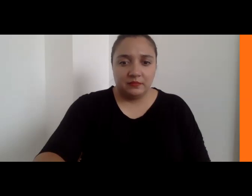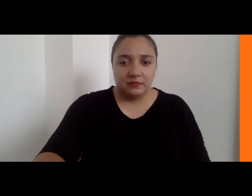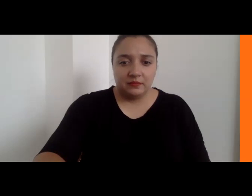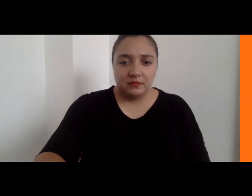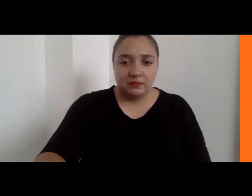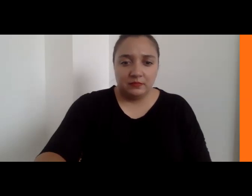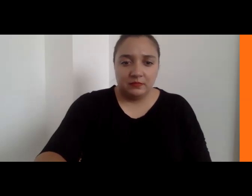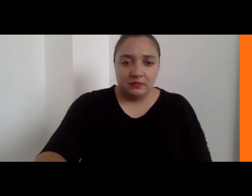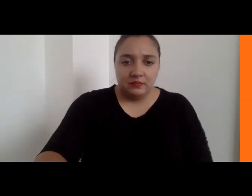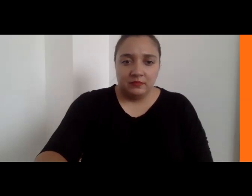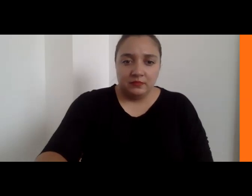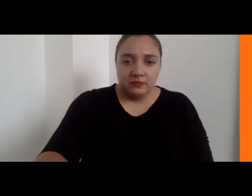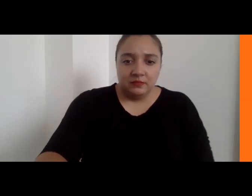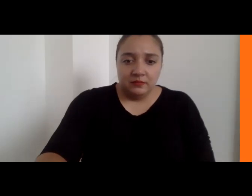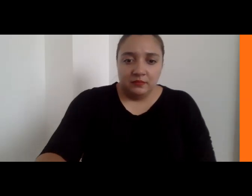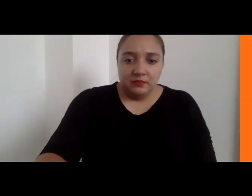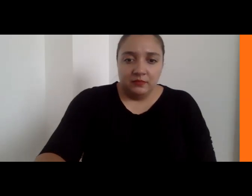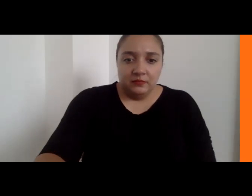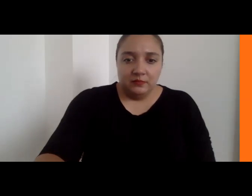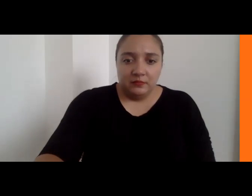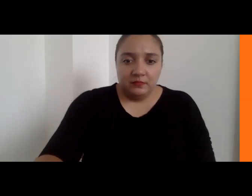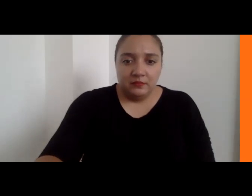of the communities that you're a part of, that you serve